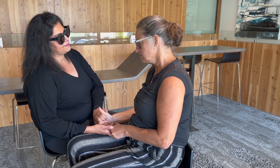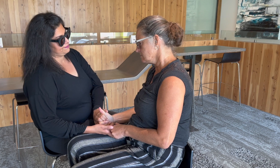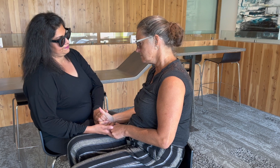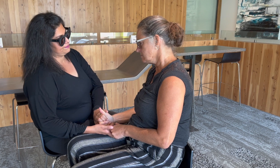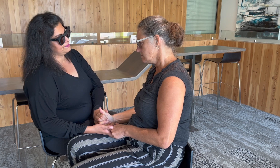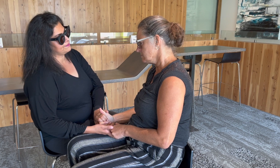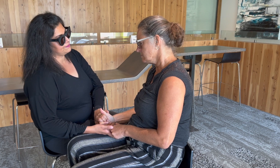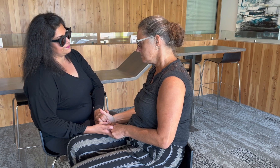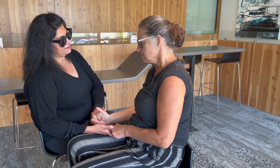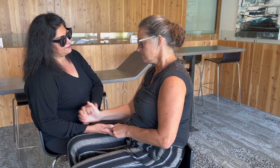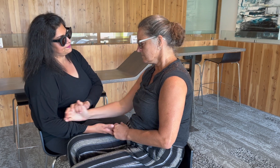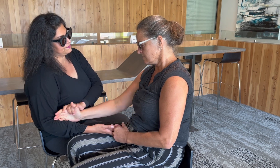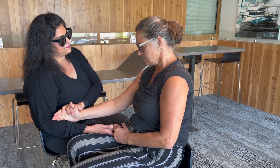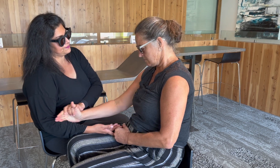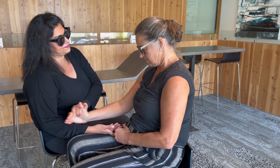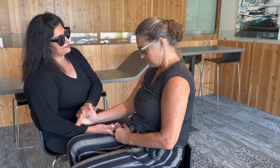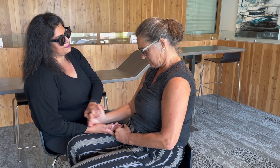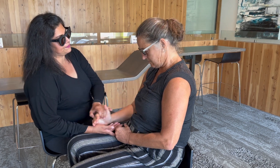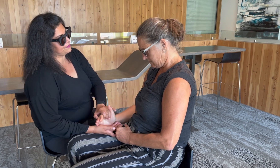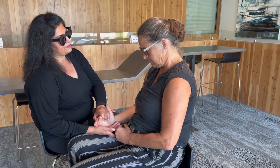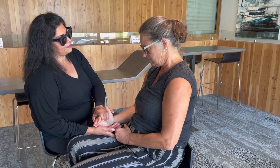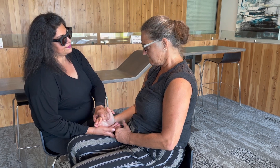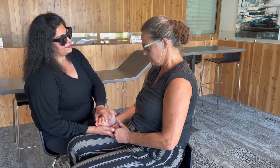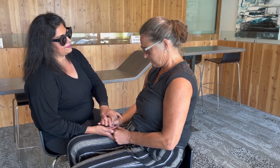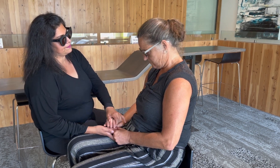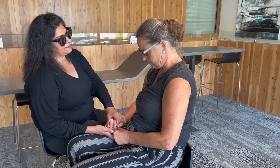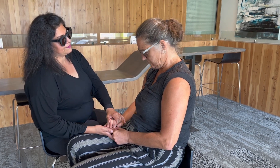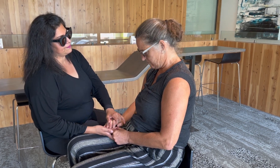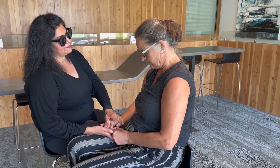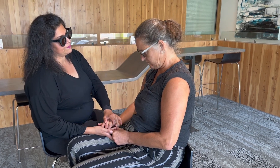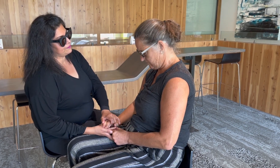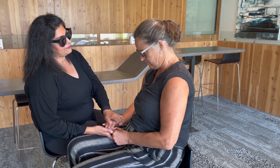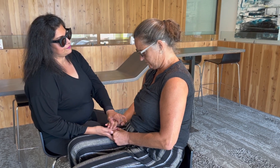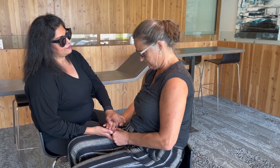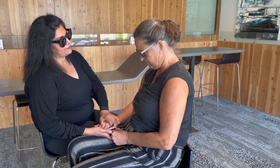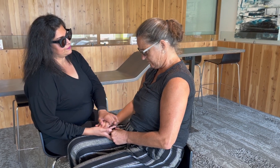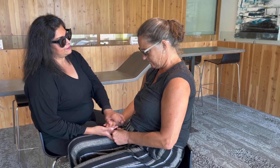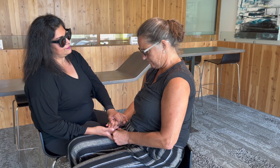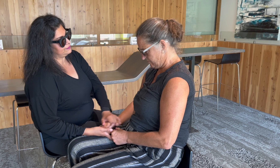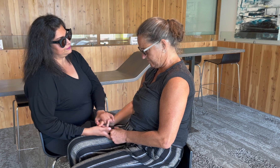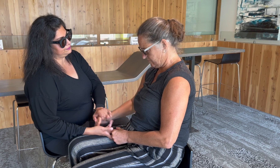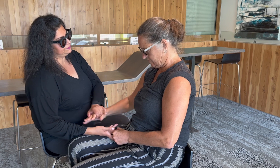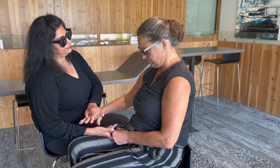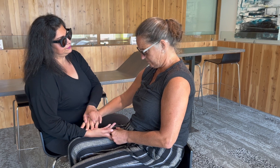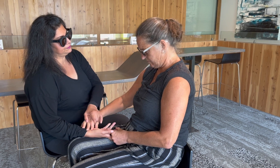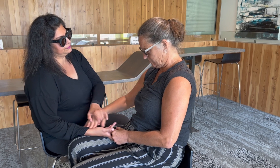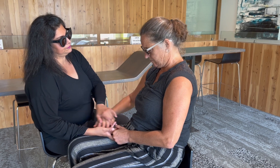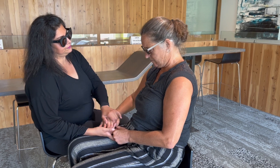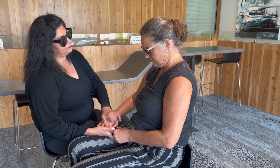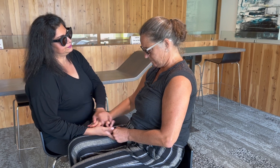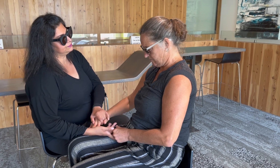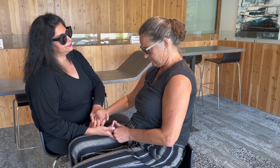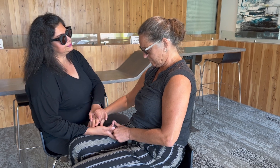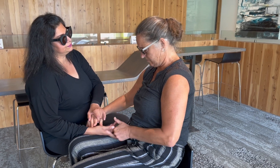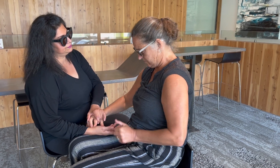the user has to pan to complete a whole line of text. This makes for a disjointed reading experience.